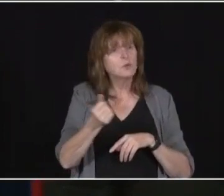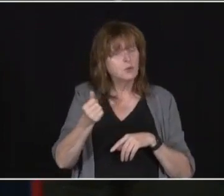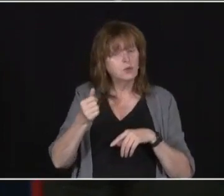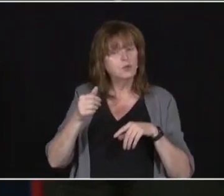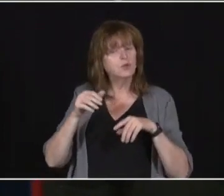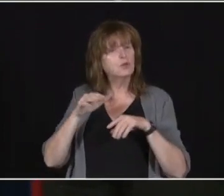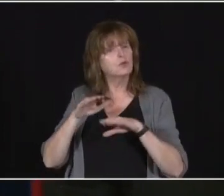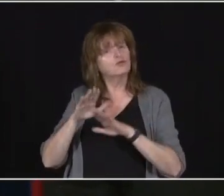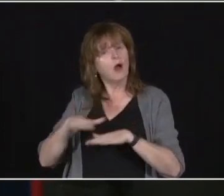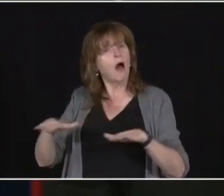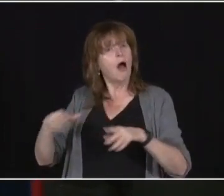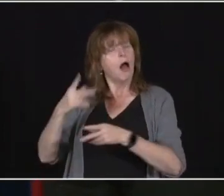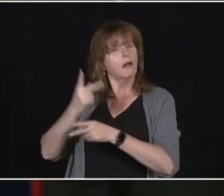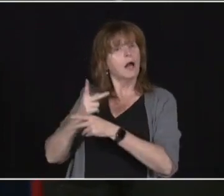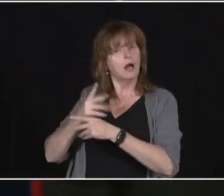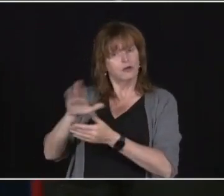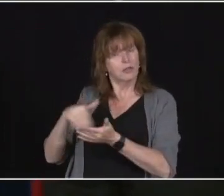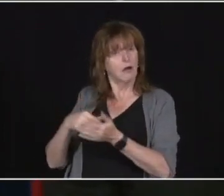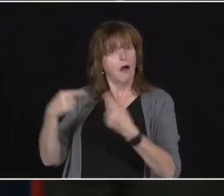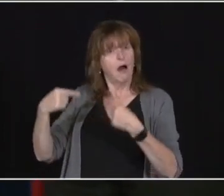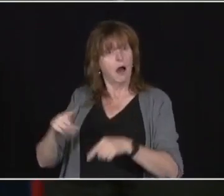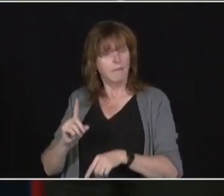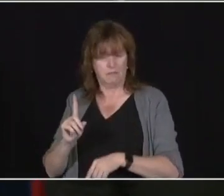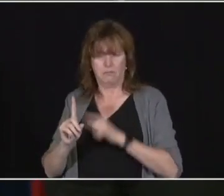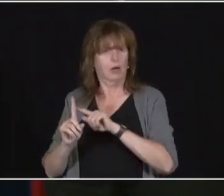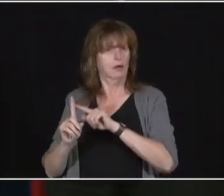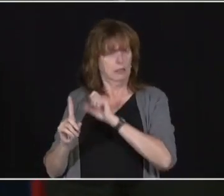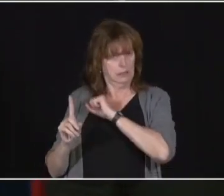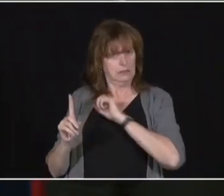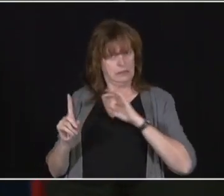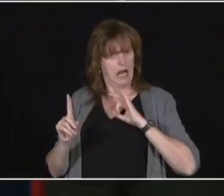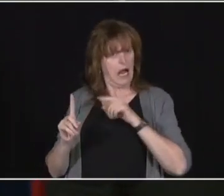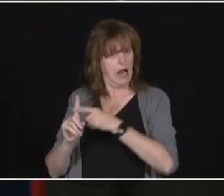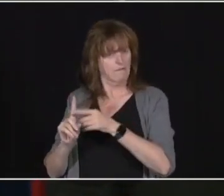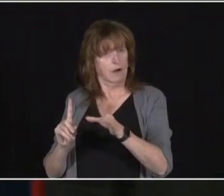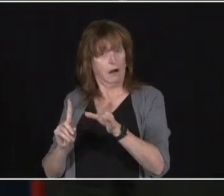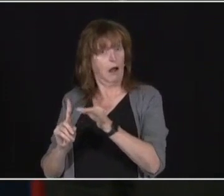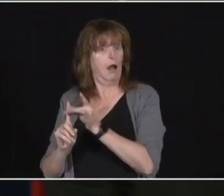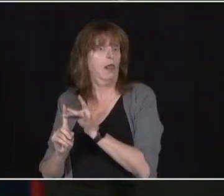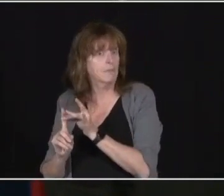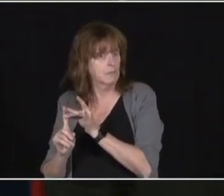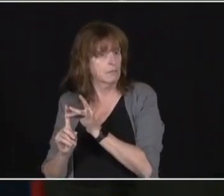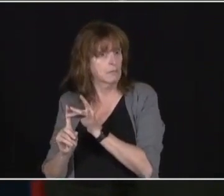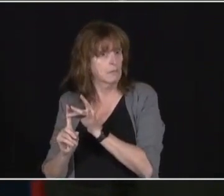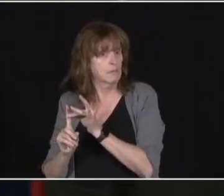a staff member that had COVID-19 that permission was asked